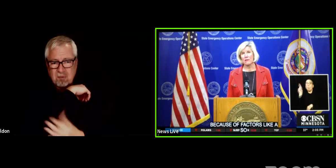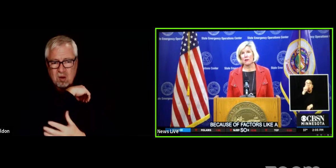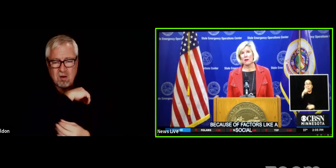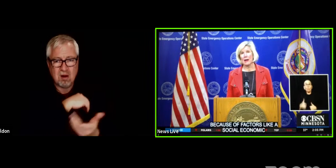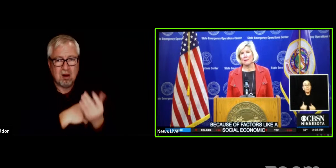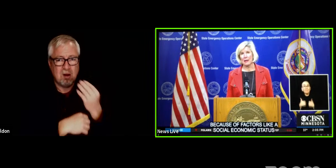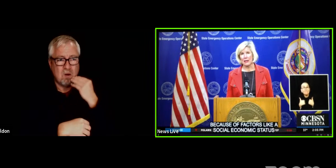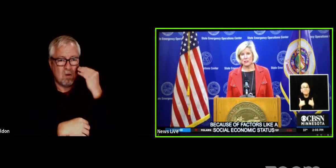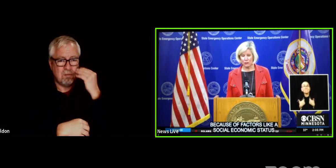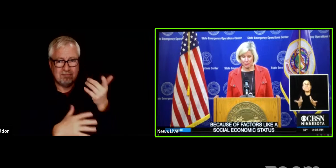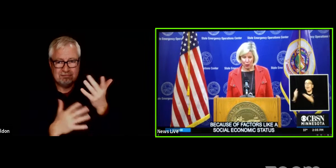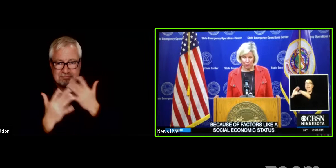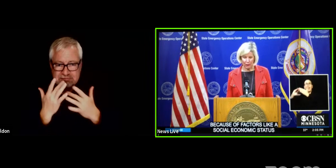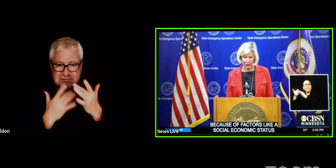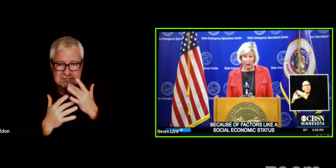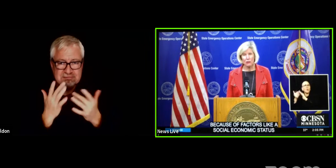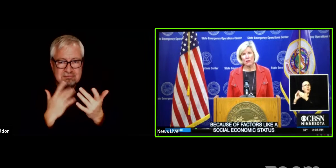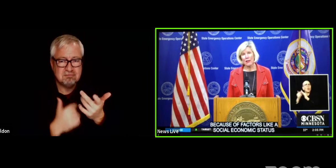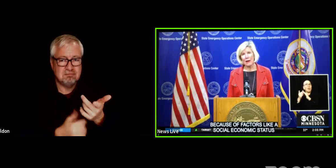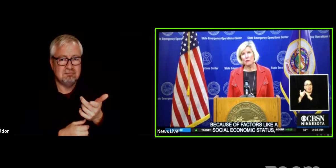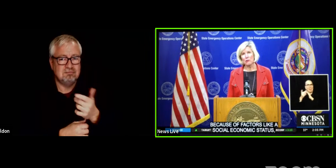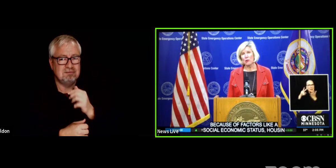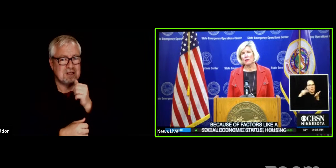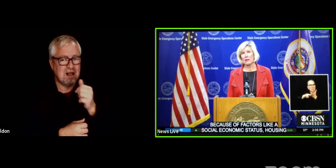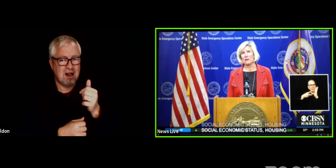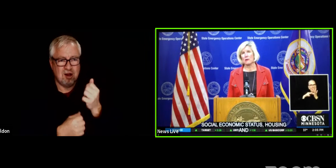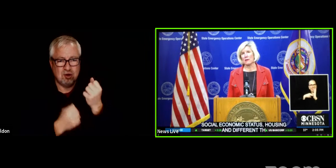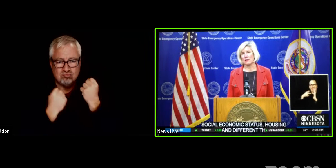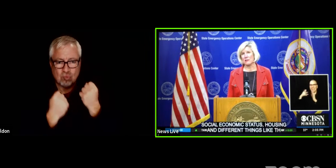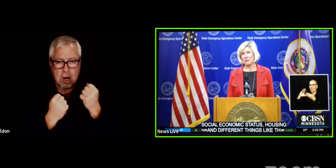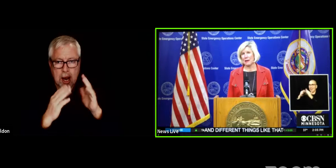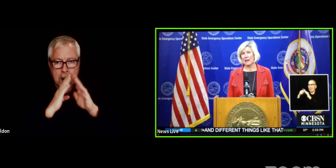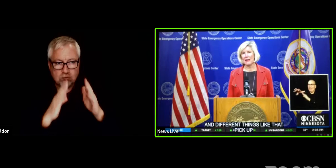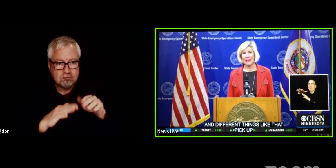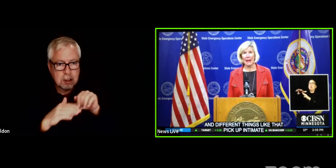FOR COMPLICATIONS FROM COVID. SO THAT WAS WORKED INTO OUR DECISION-MAKING